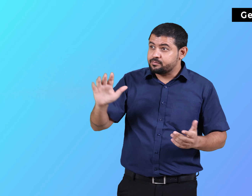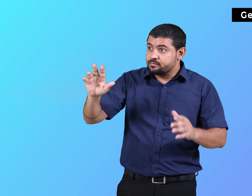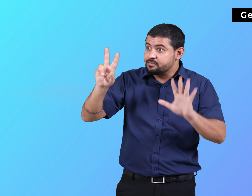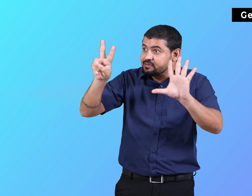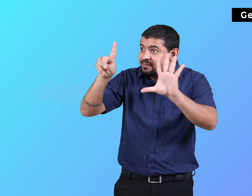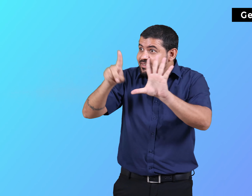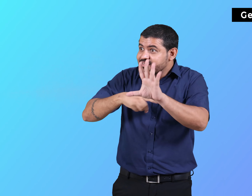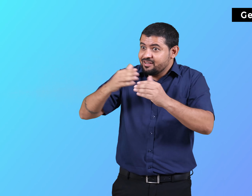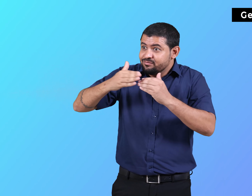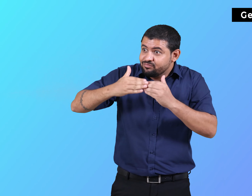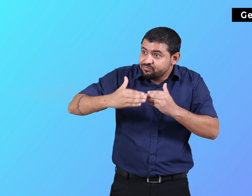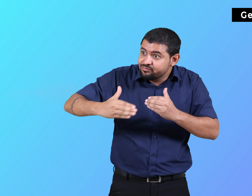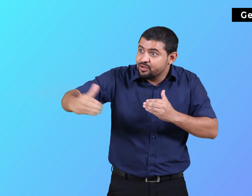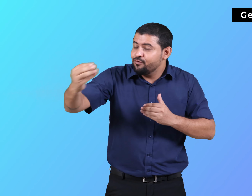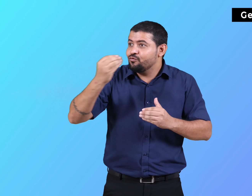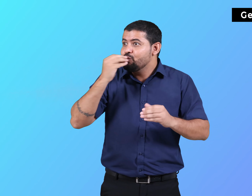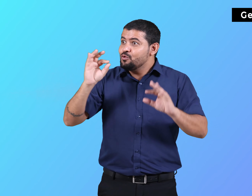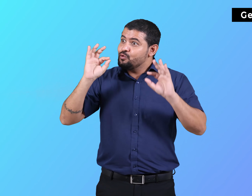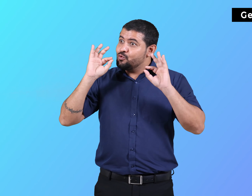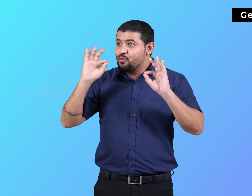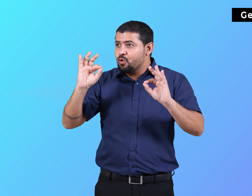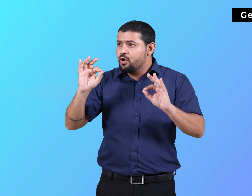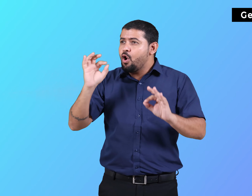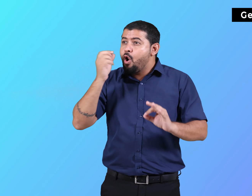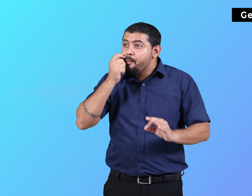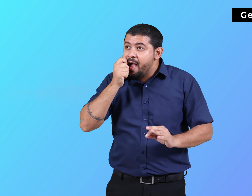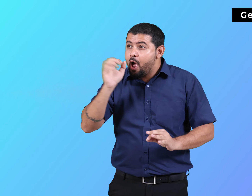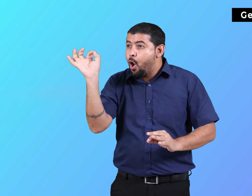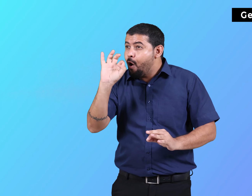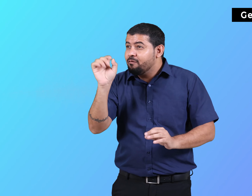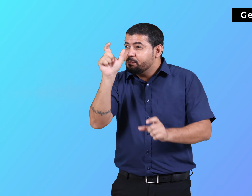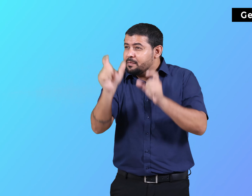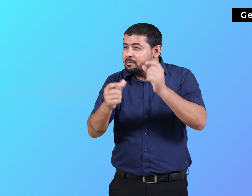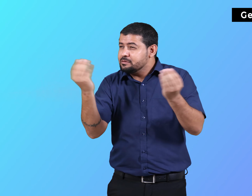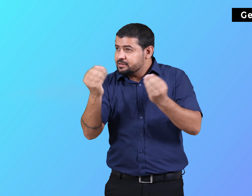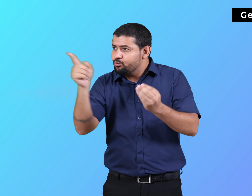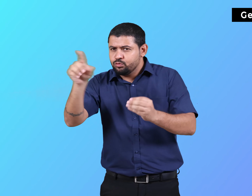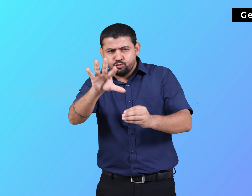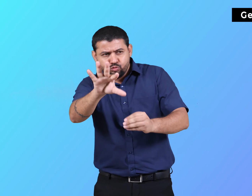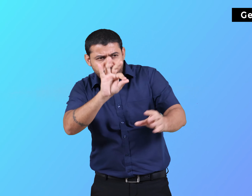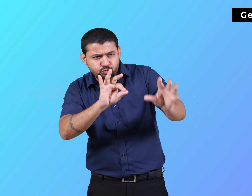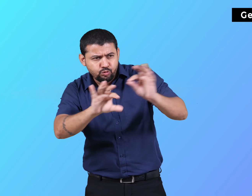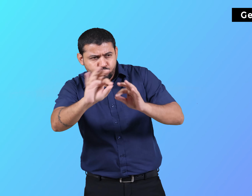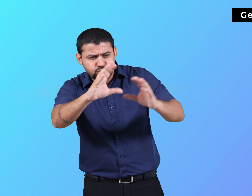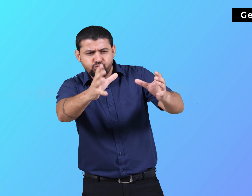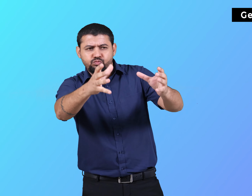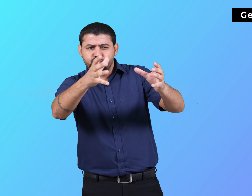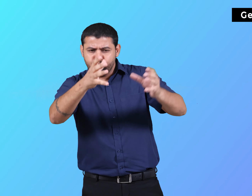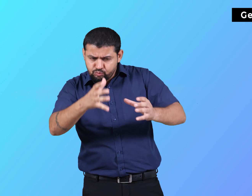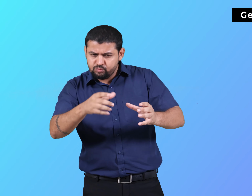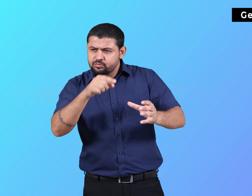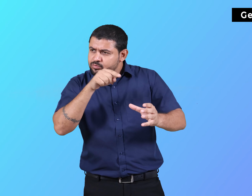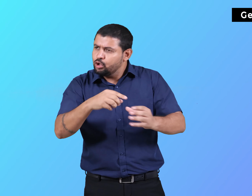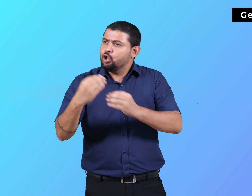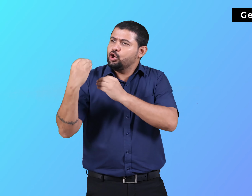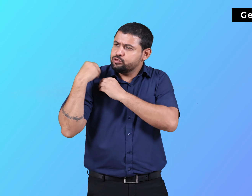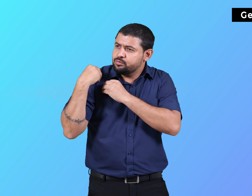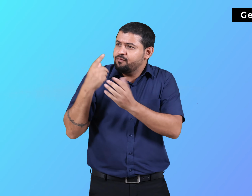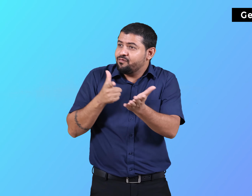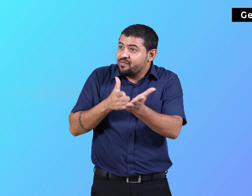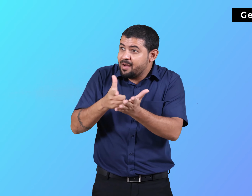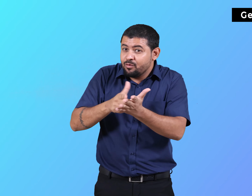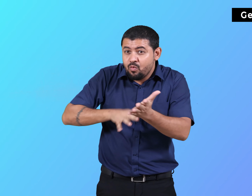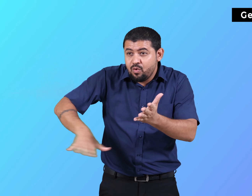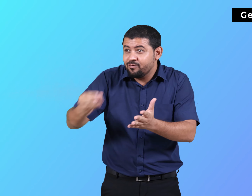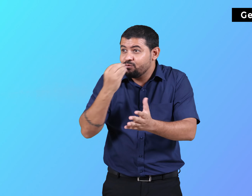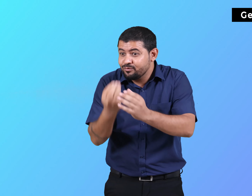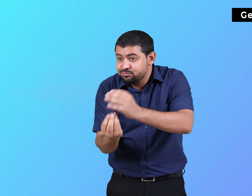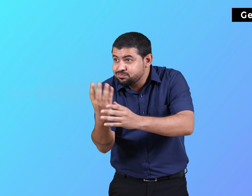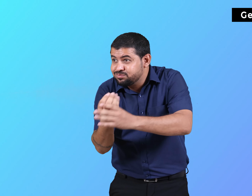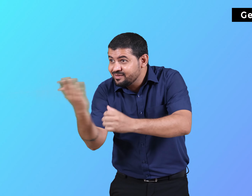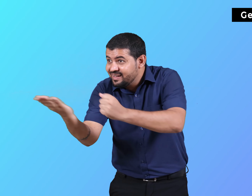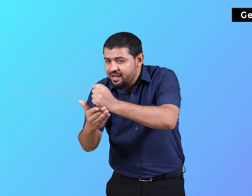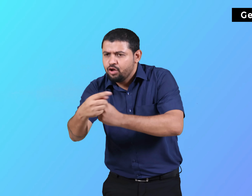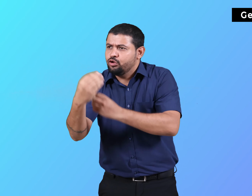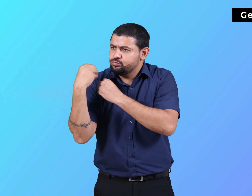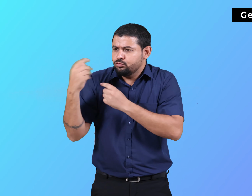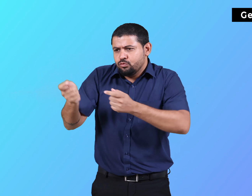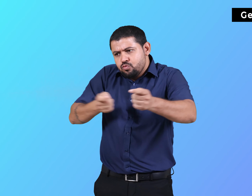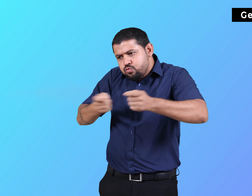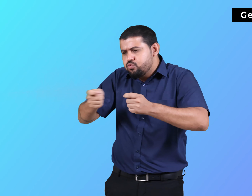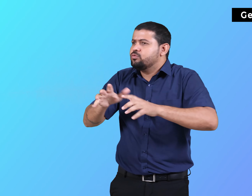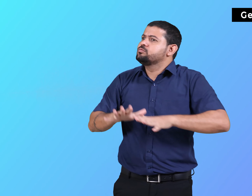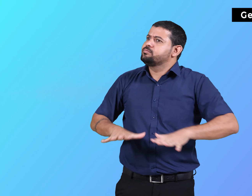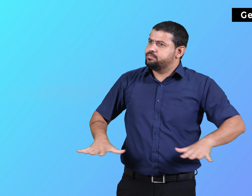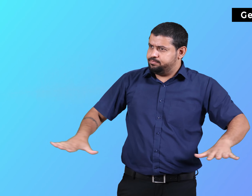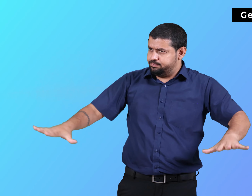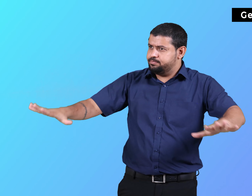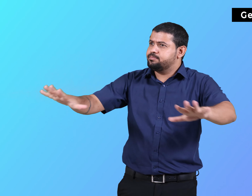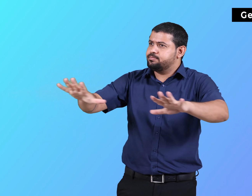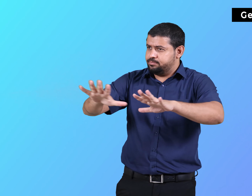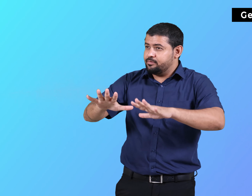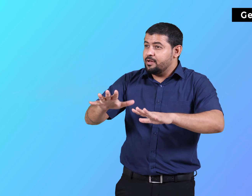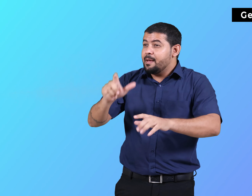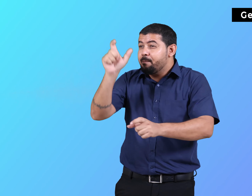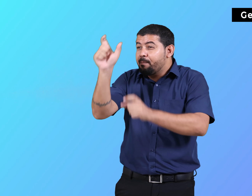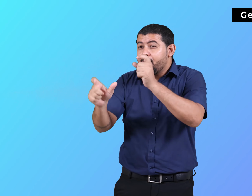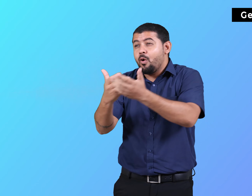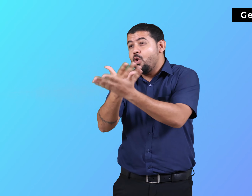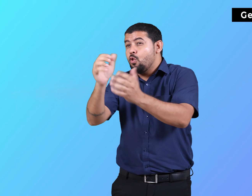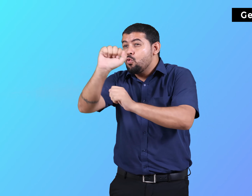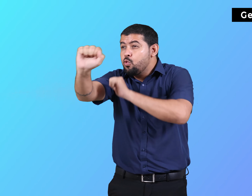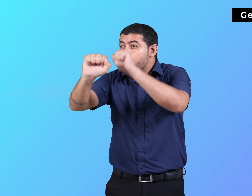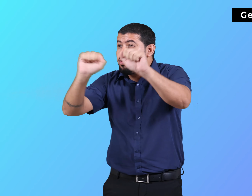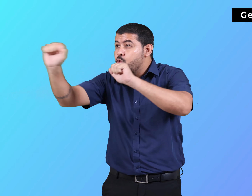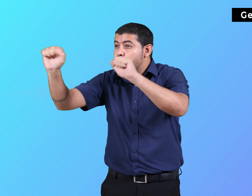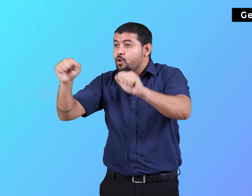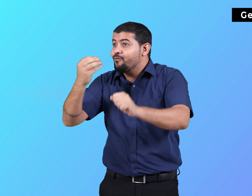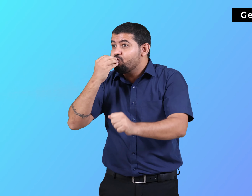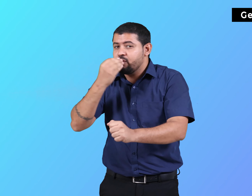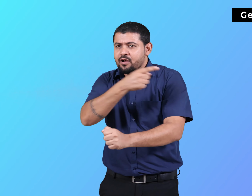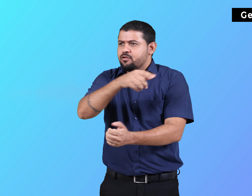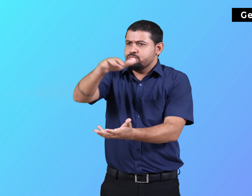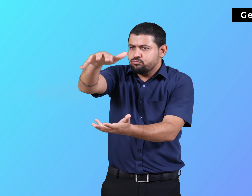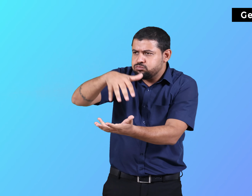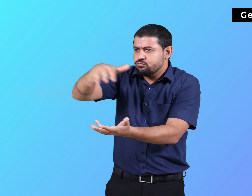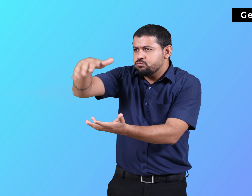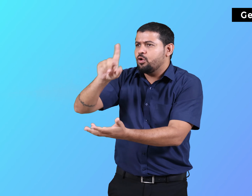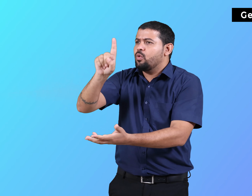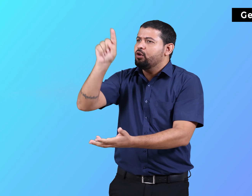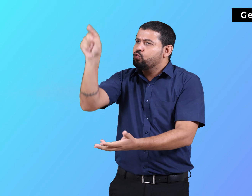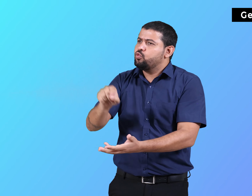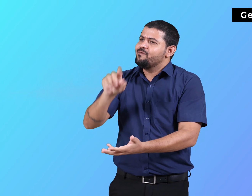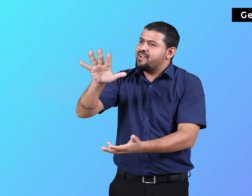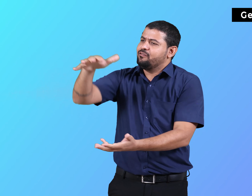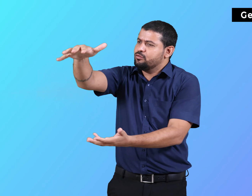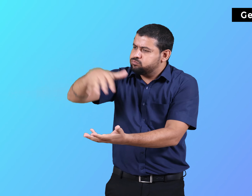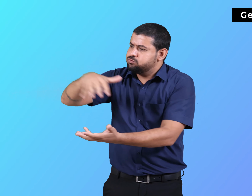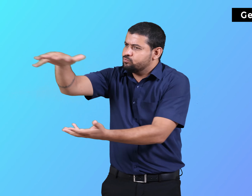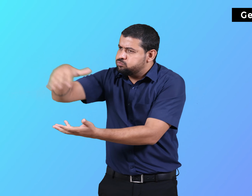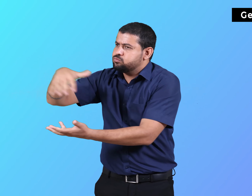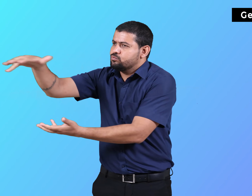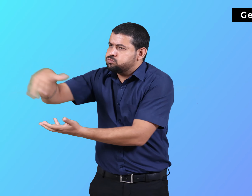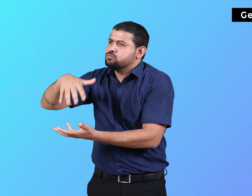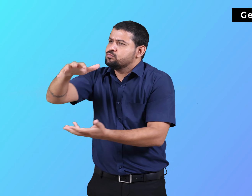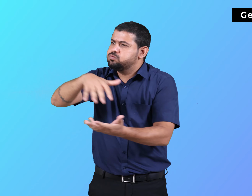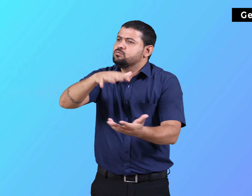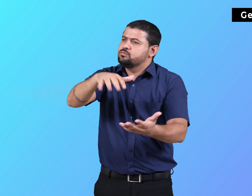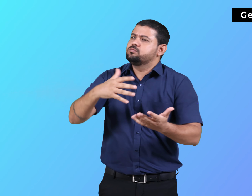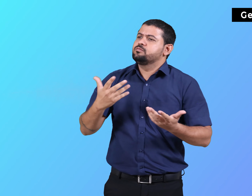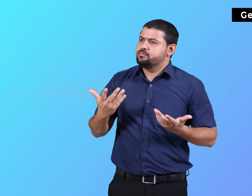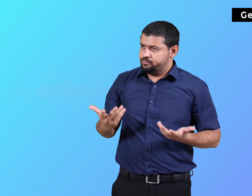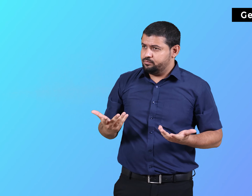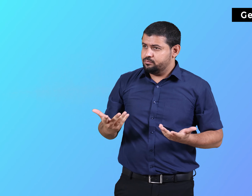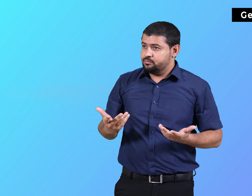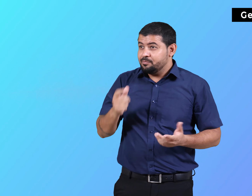Then you should put some other men in charge of collecting food. They should gather one- fifth of the crops grown during the seven good years.